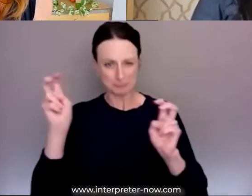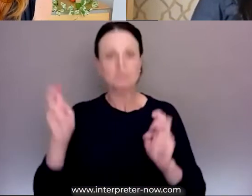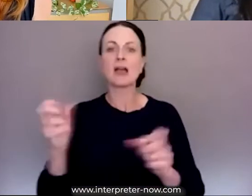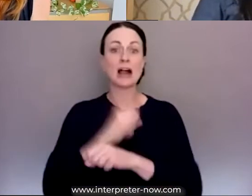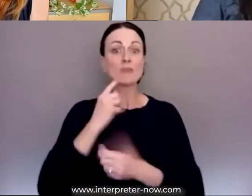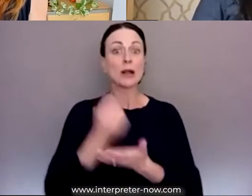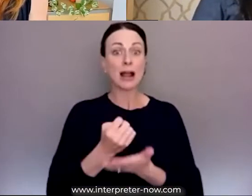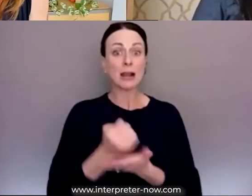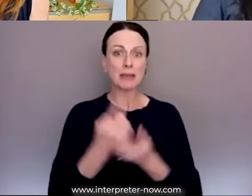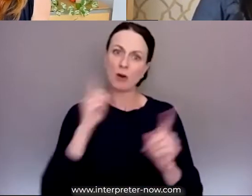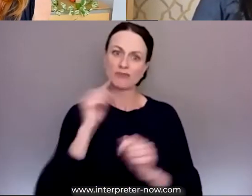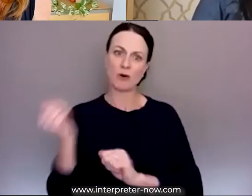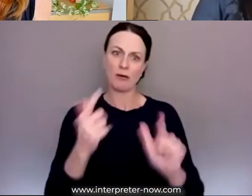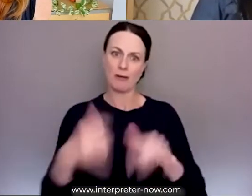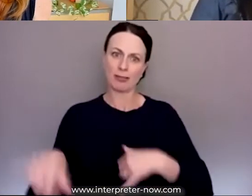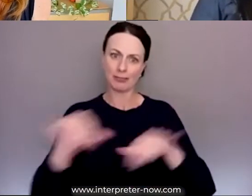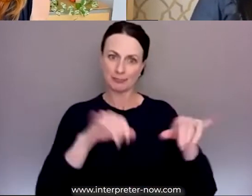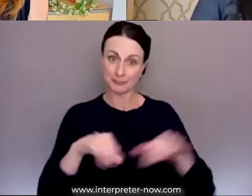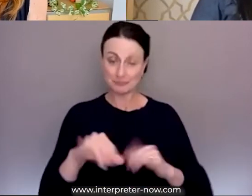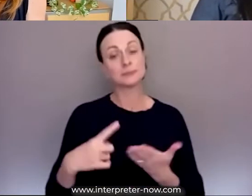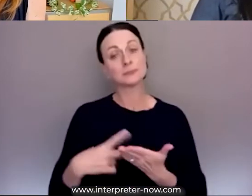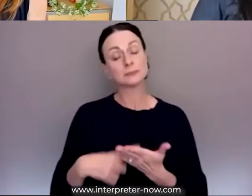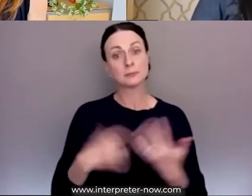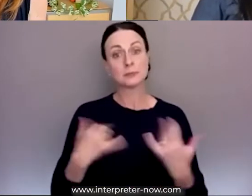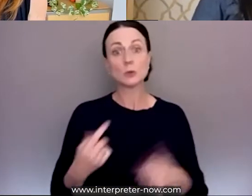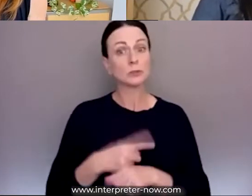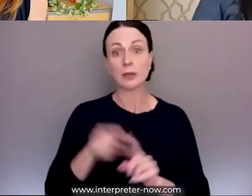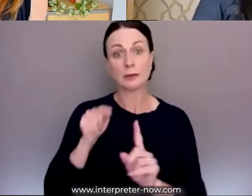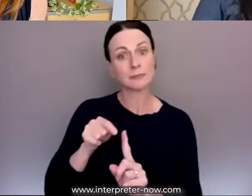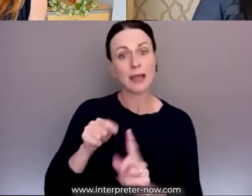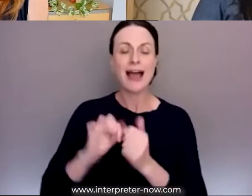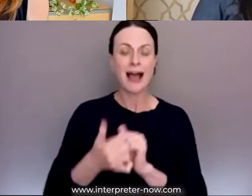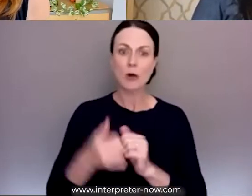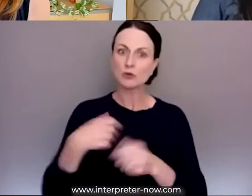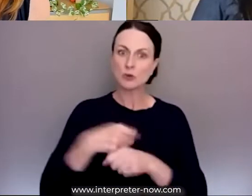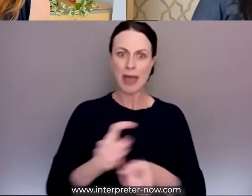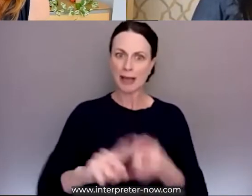We'll be talking today about how to make unlikely allies and find common ground so we can all